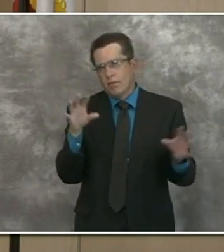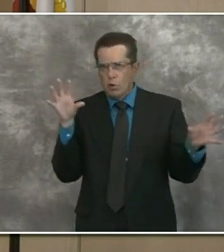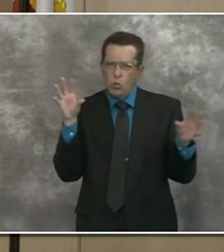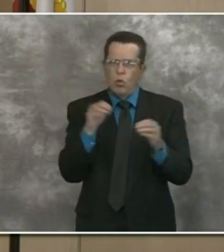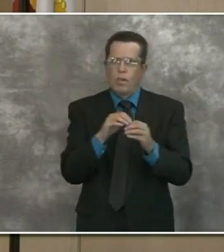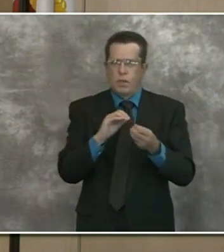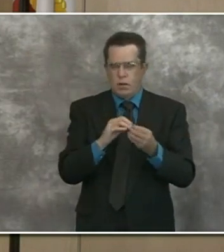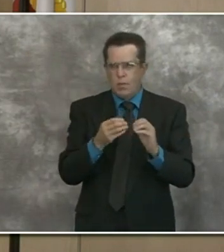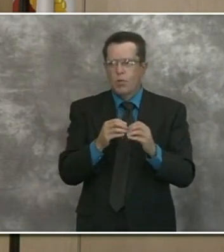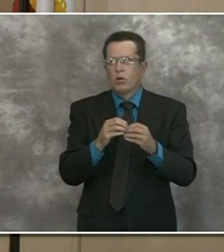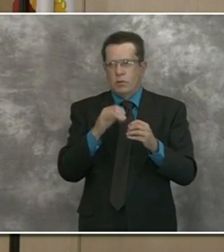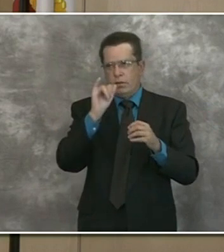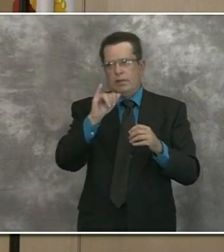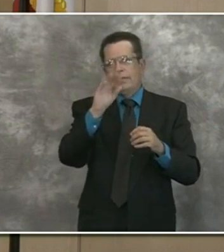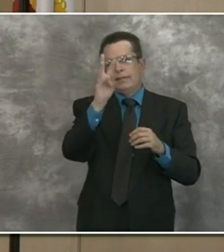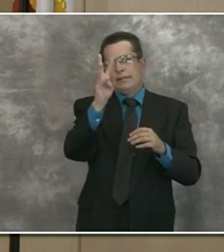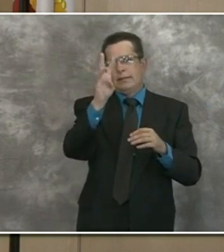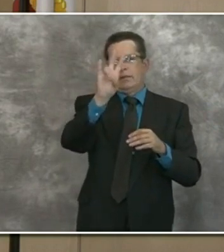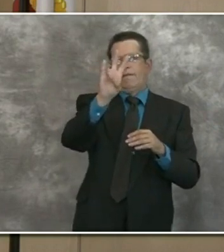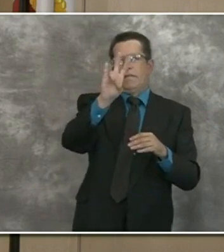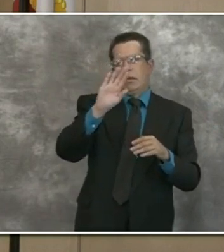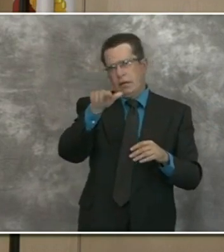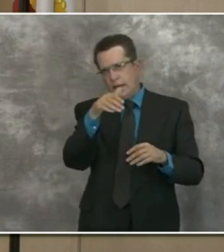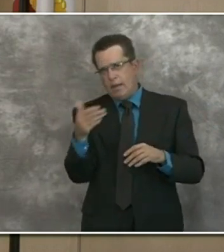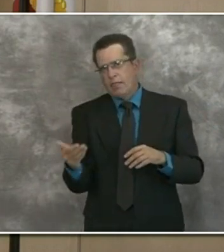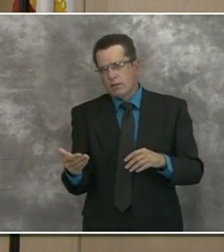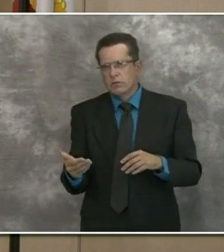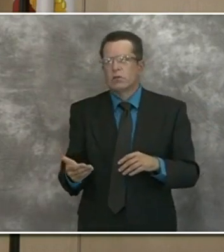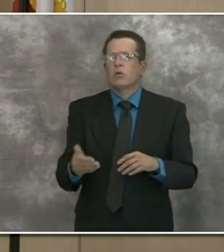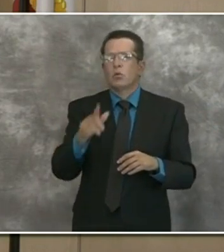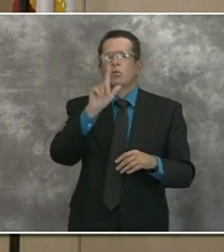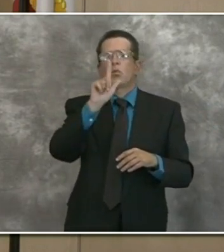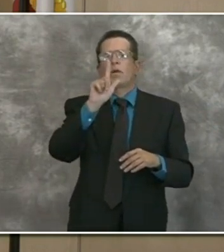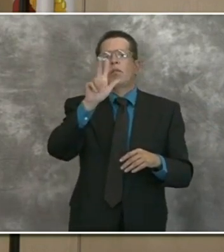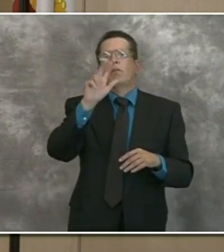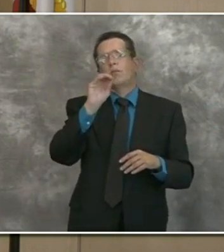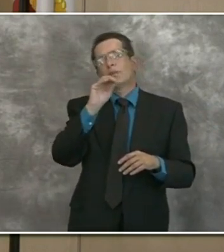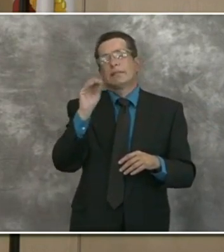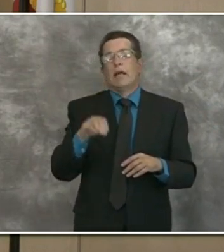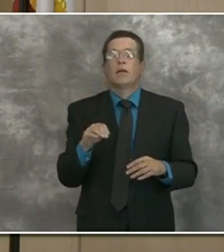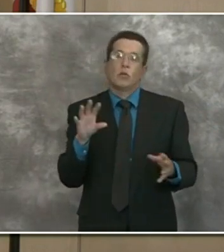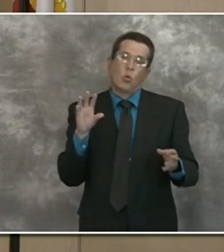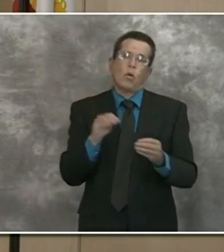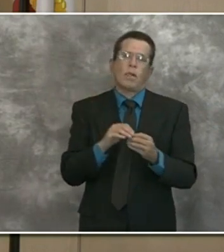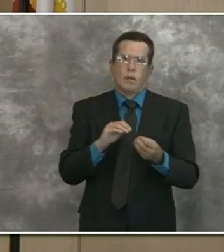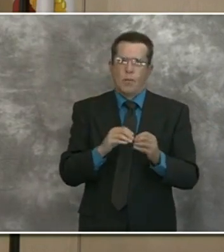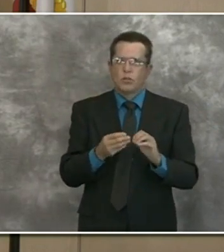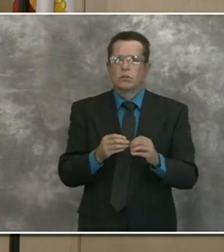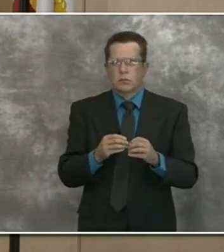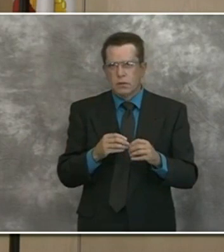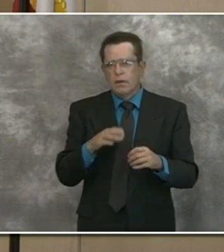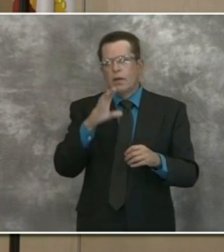TOTAL NUMBER OF ACTIVE CASES AT 857 OR 10% OF THE TOTAL